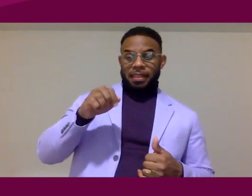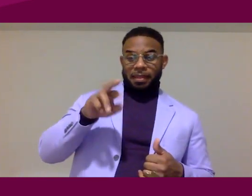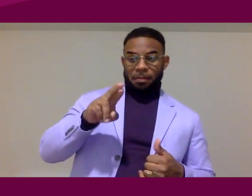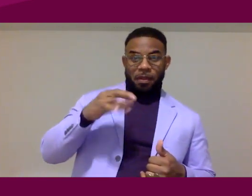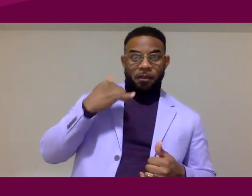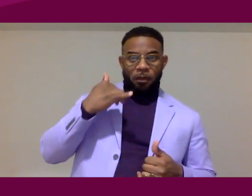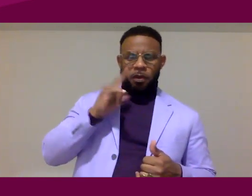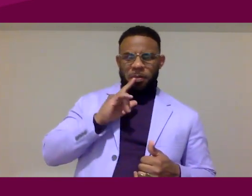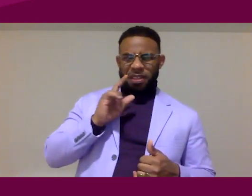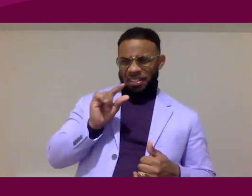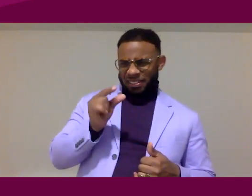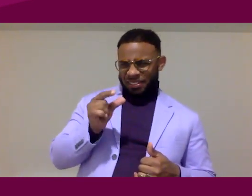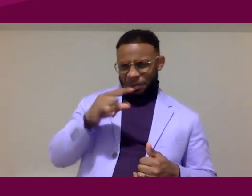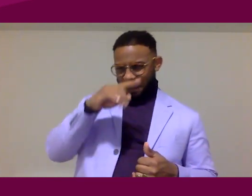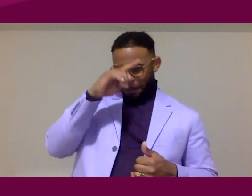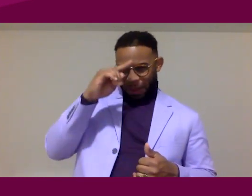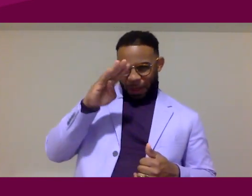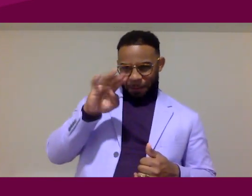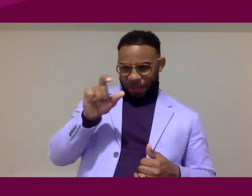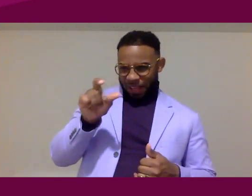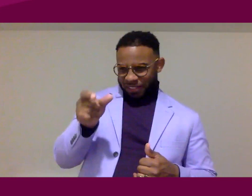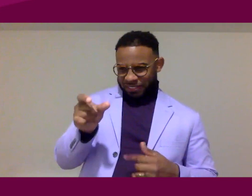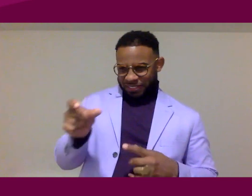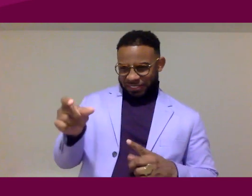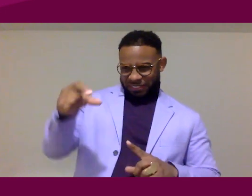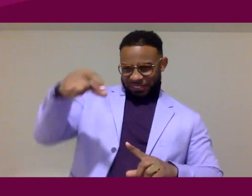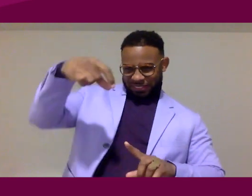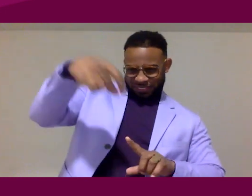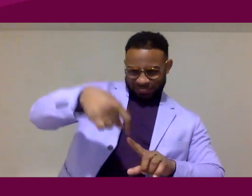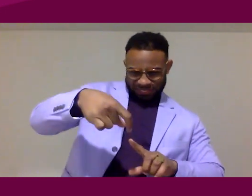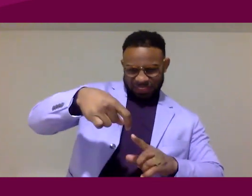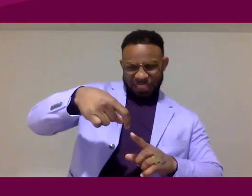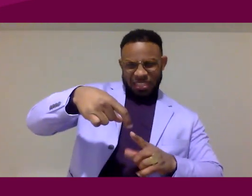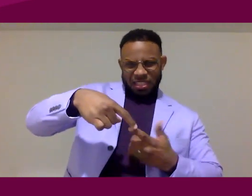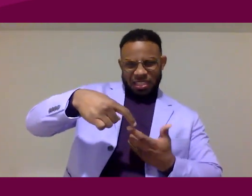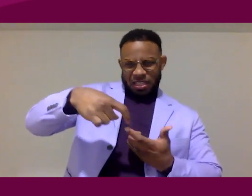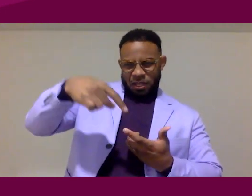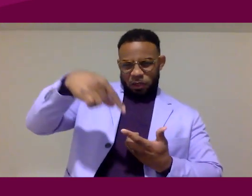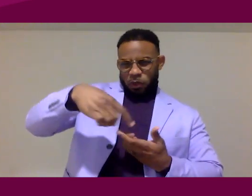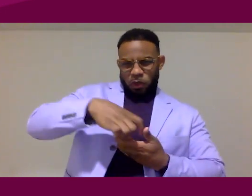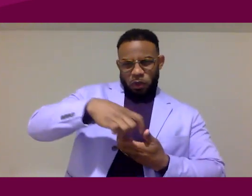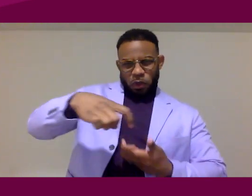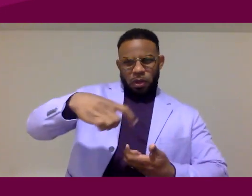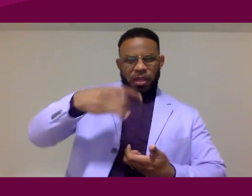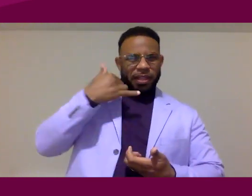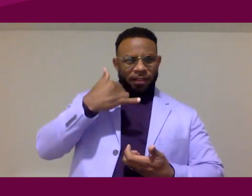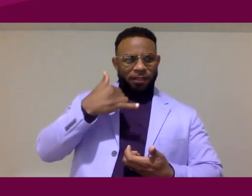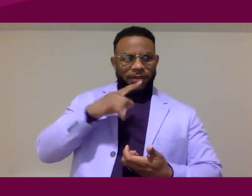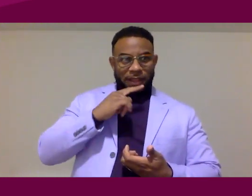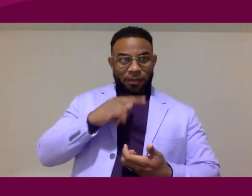be these little black boxes that you attached to your telephone, which was attached to the